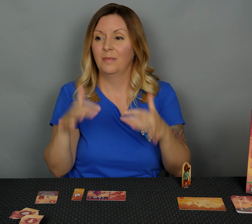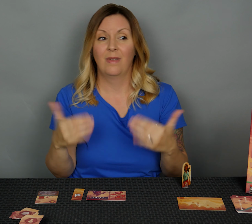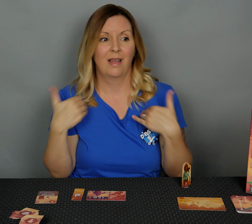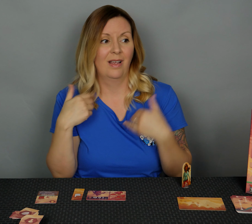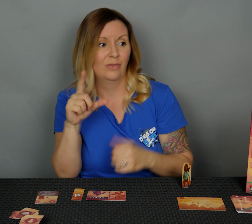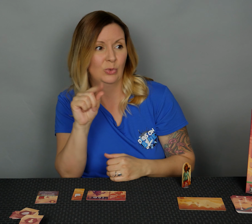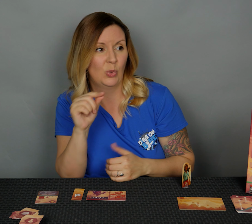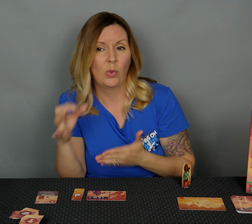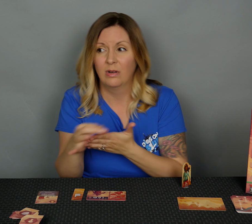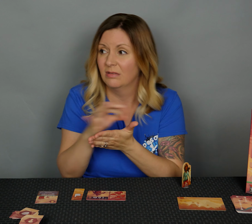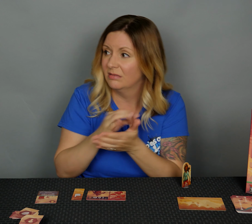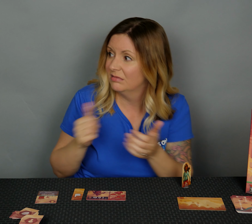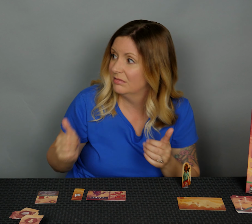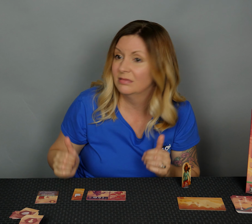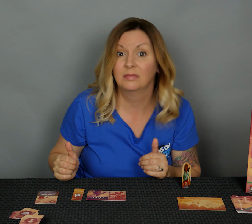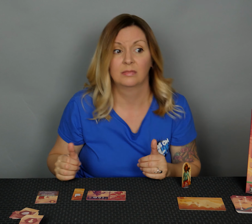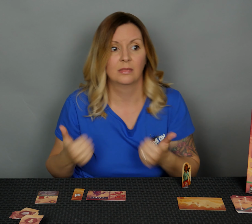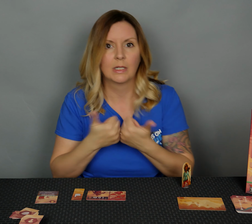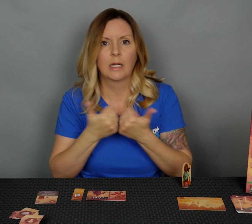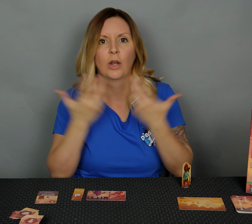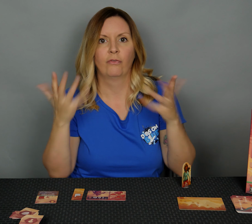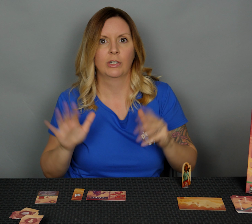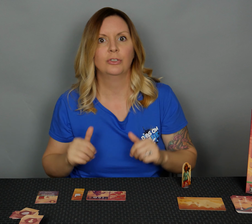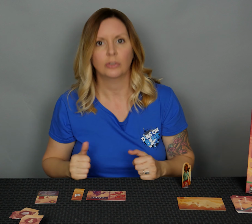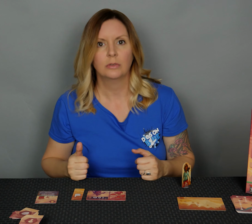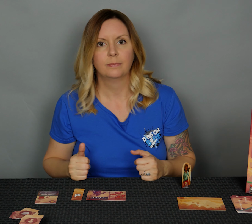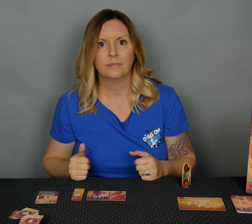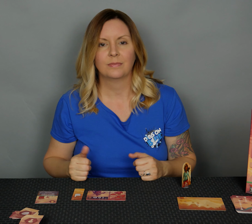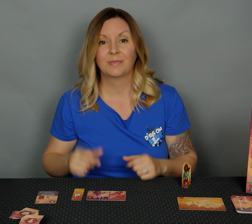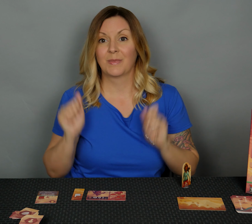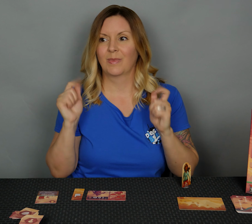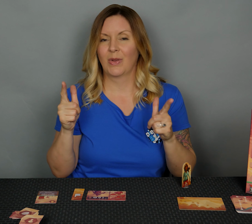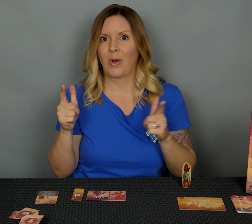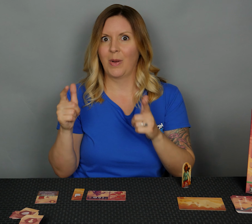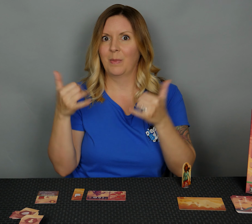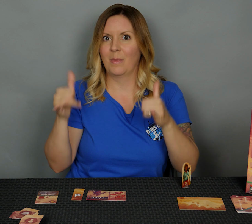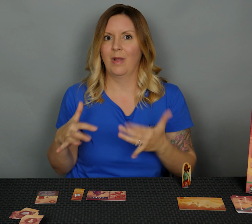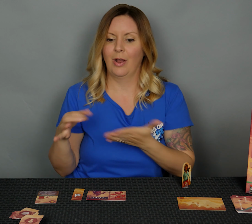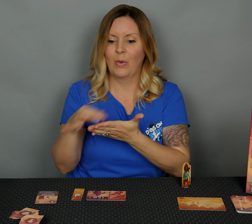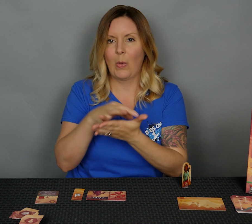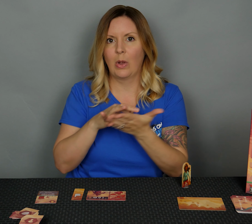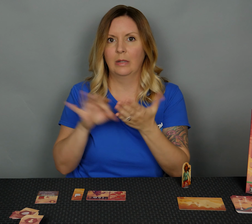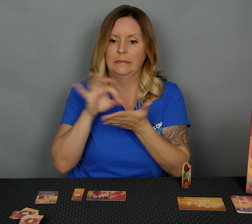Check to see if anyone has at least 20 coins. In that case, the game would end.